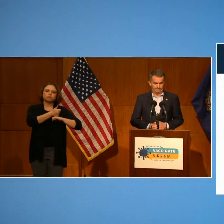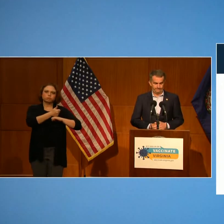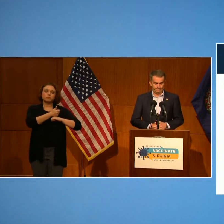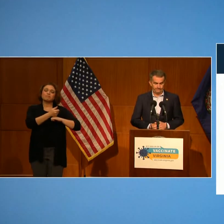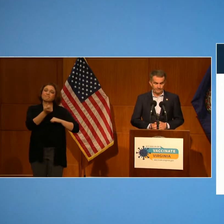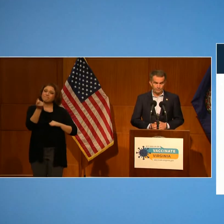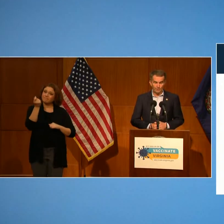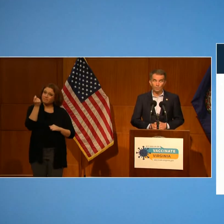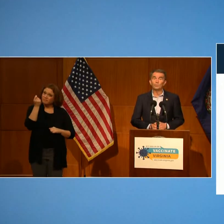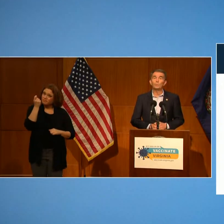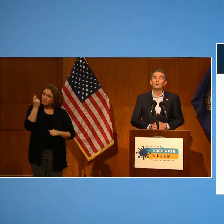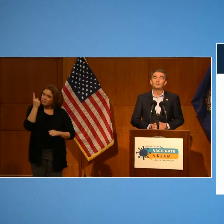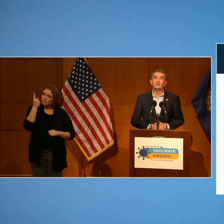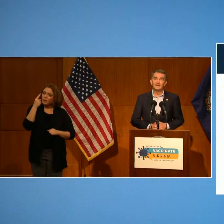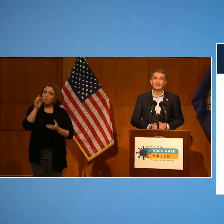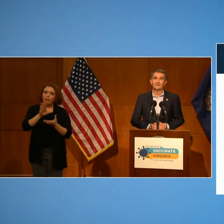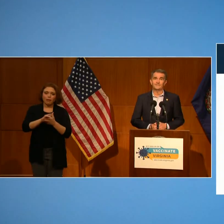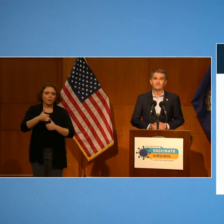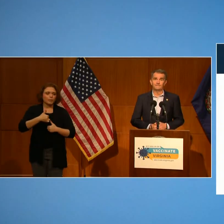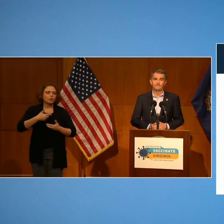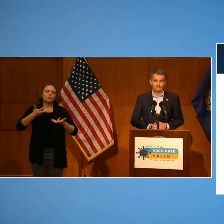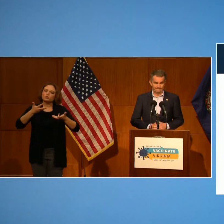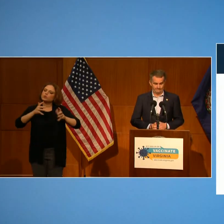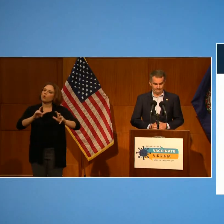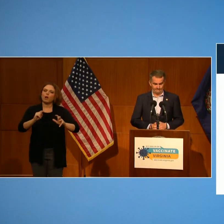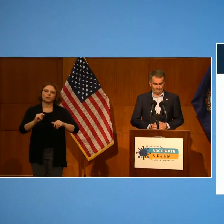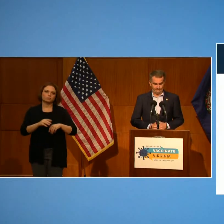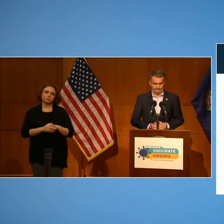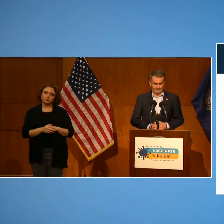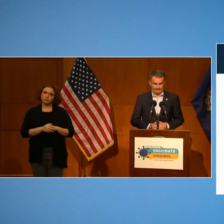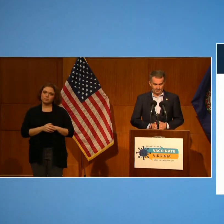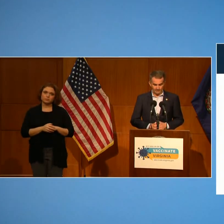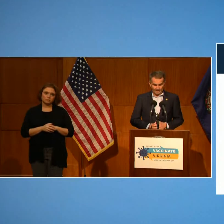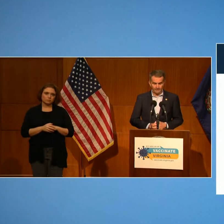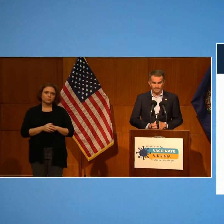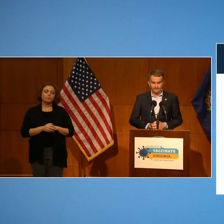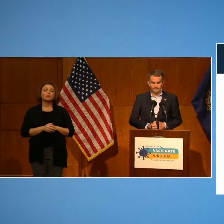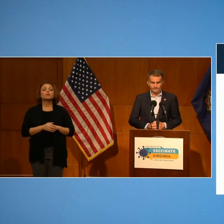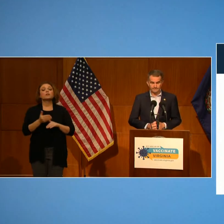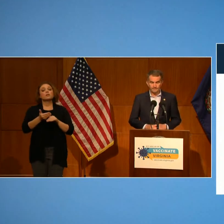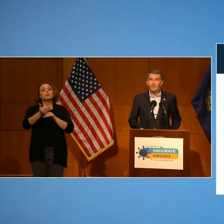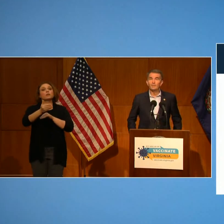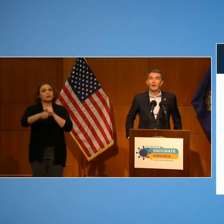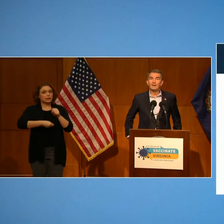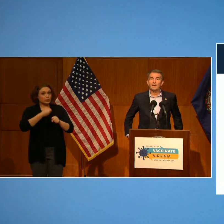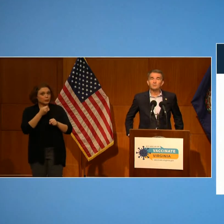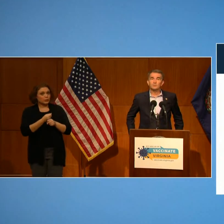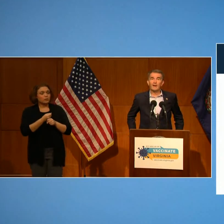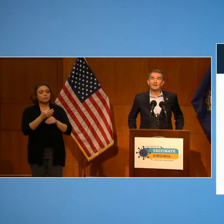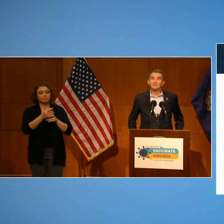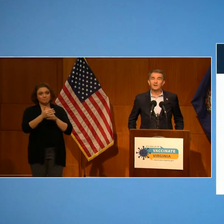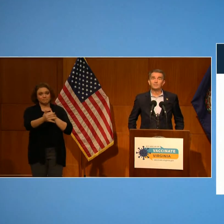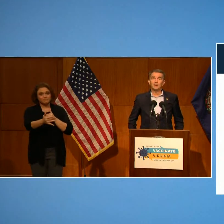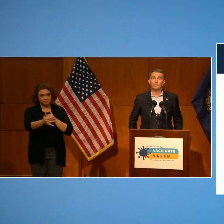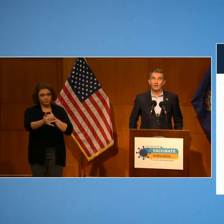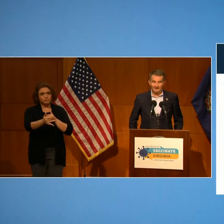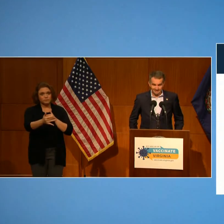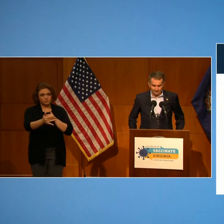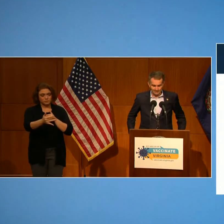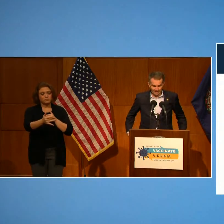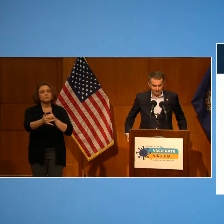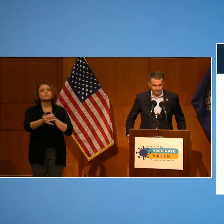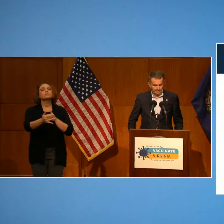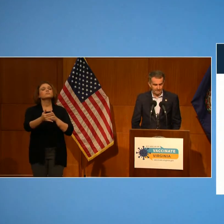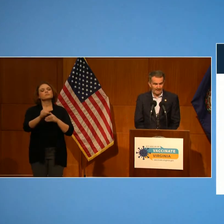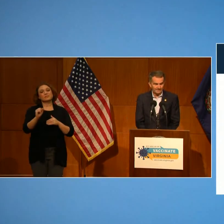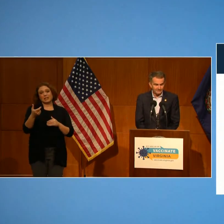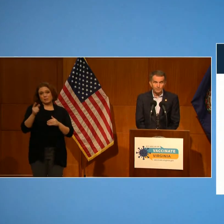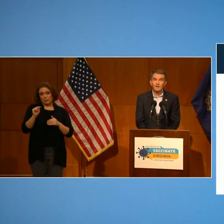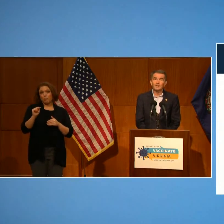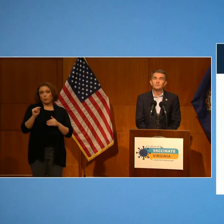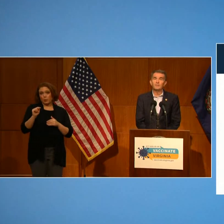EXIST. BELIEVE ME. YOU DON'T